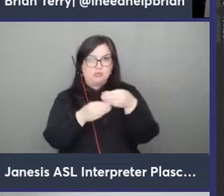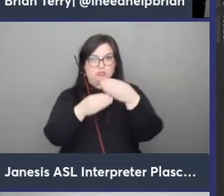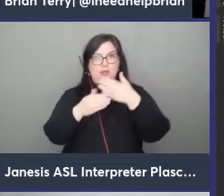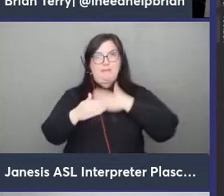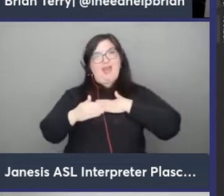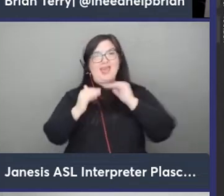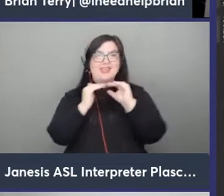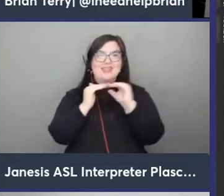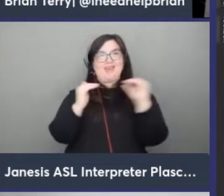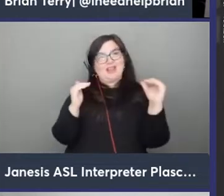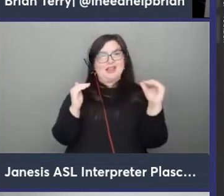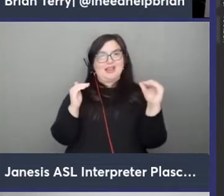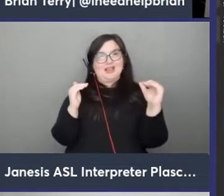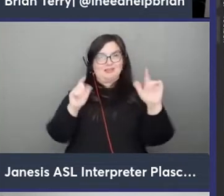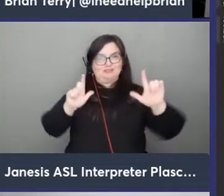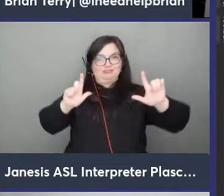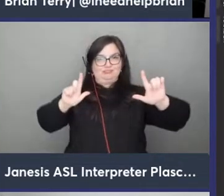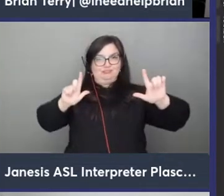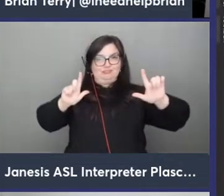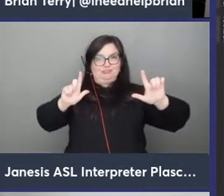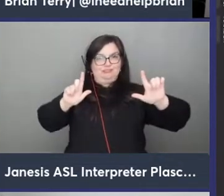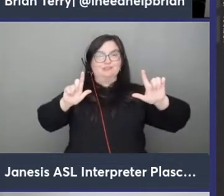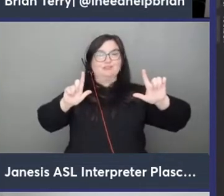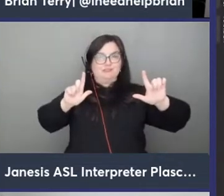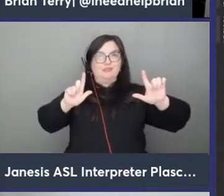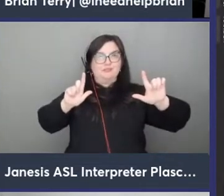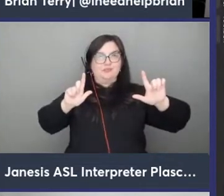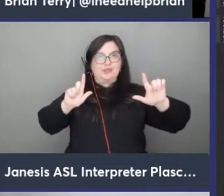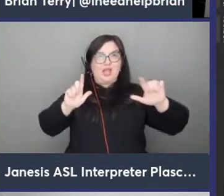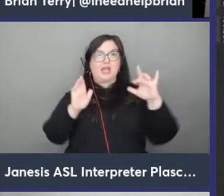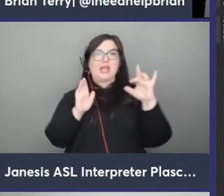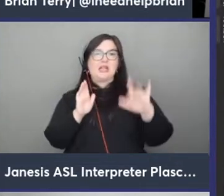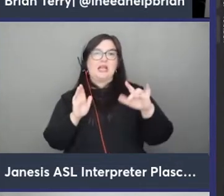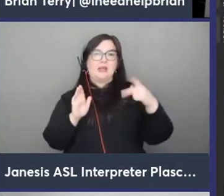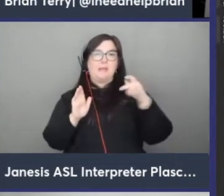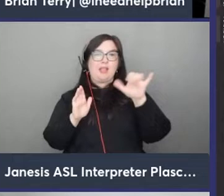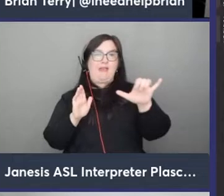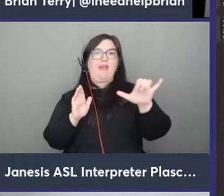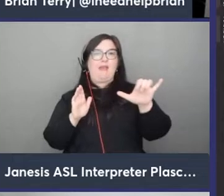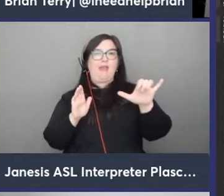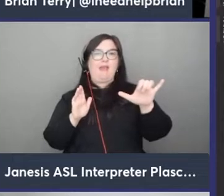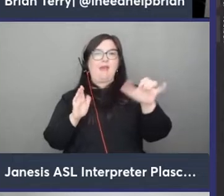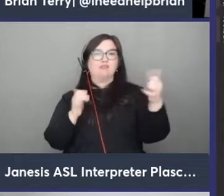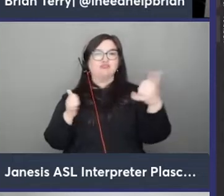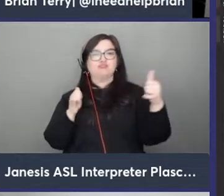just the play button. Boom. And then you can see that we have